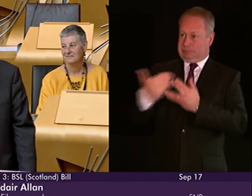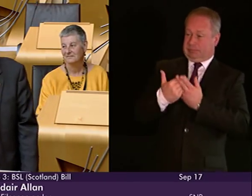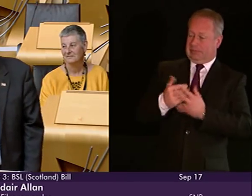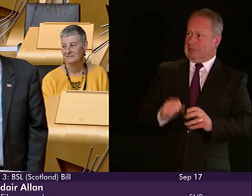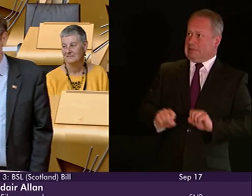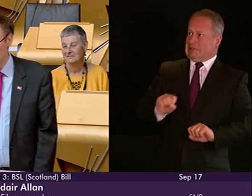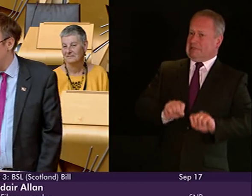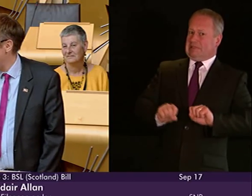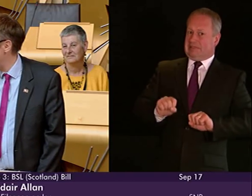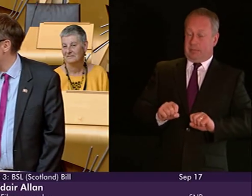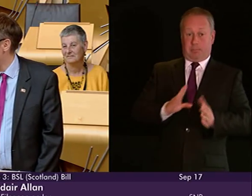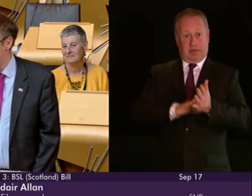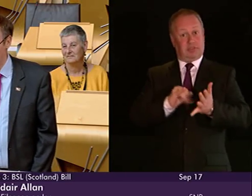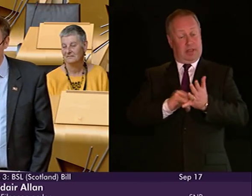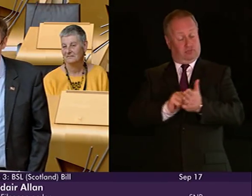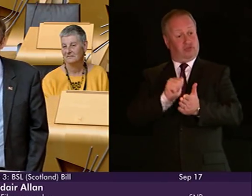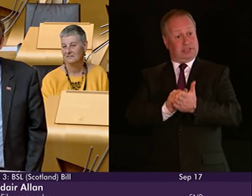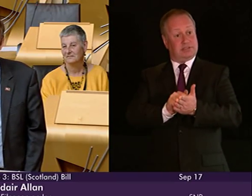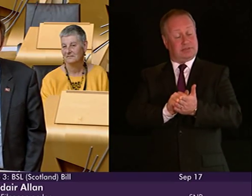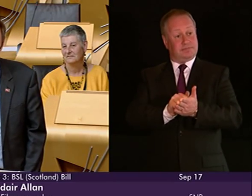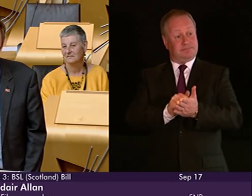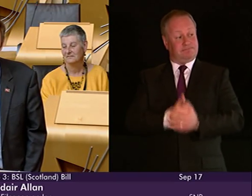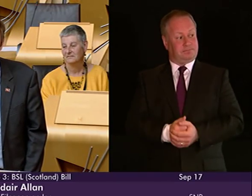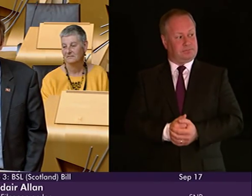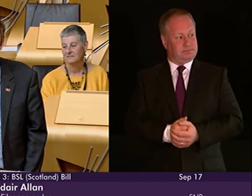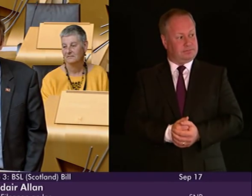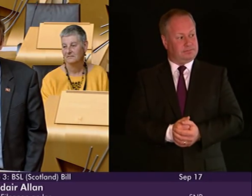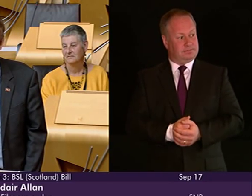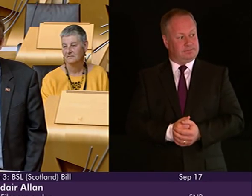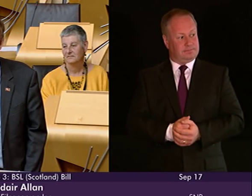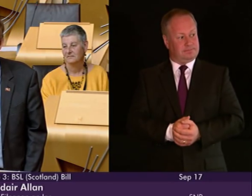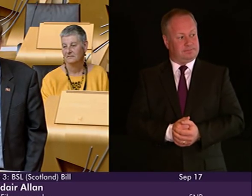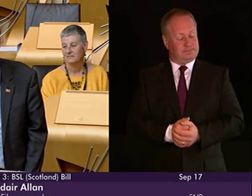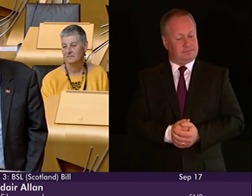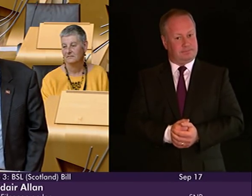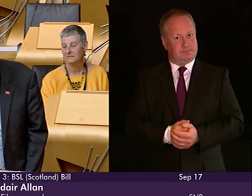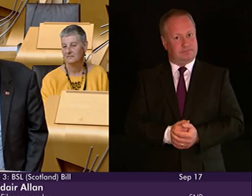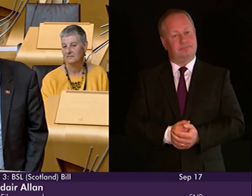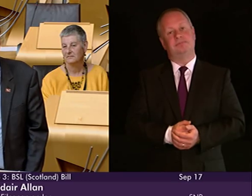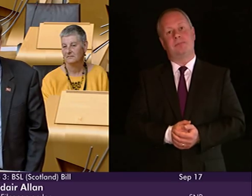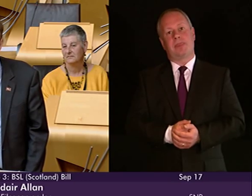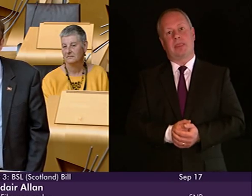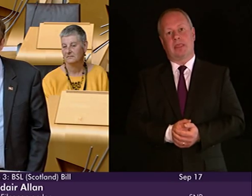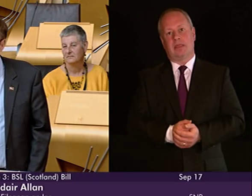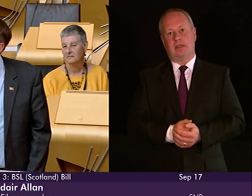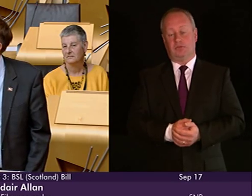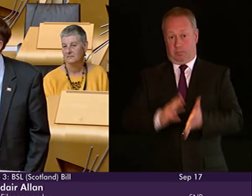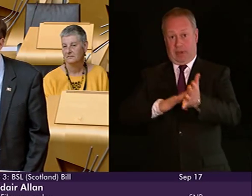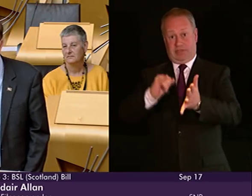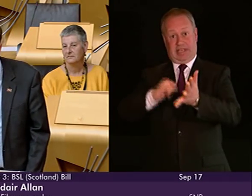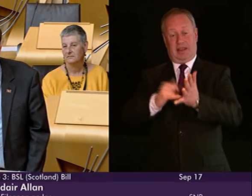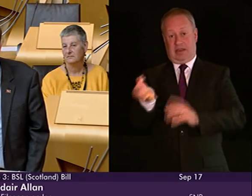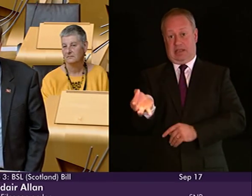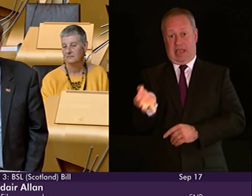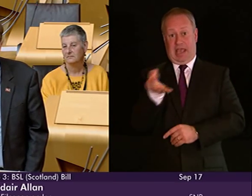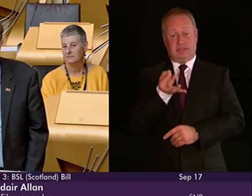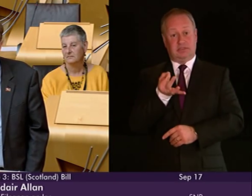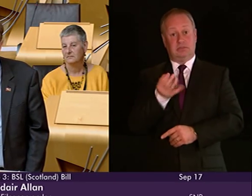However, she made an important and pertinent point when she asked about, among other things,